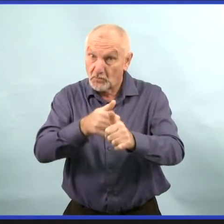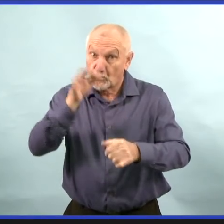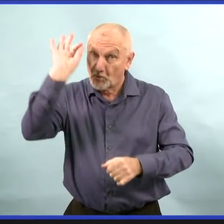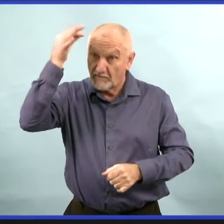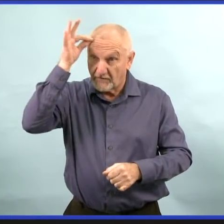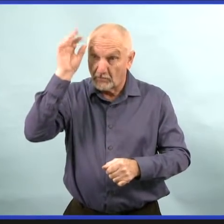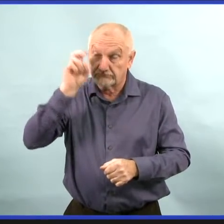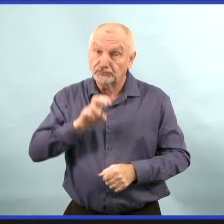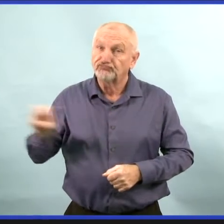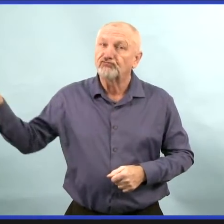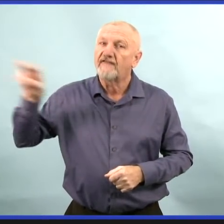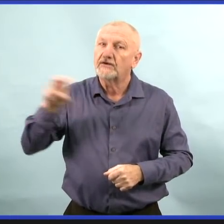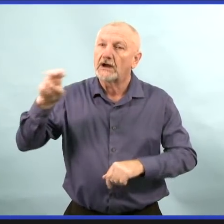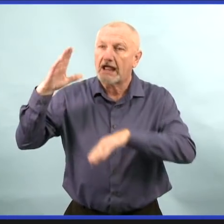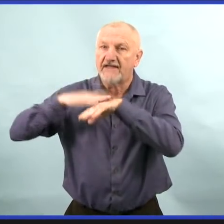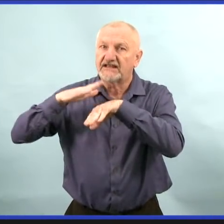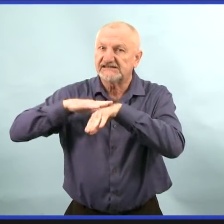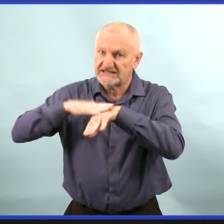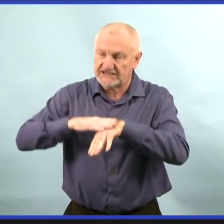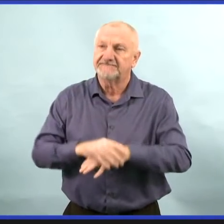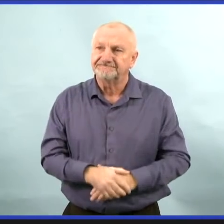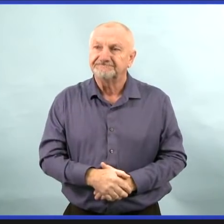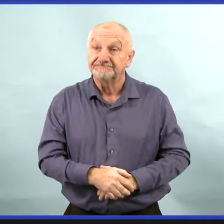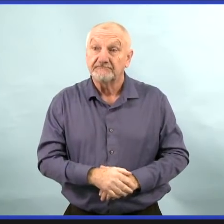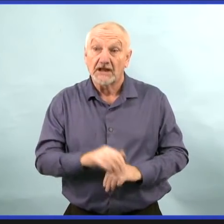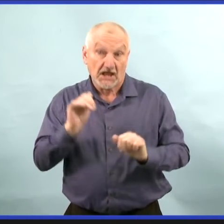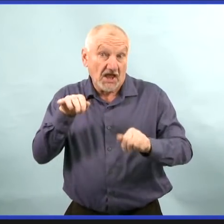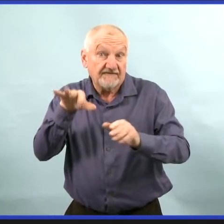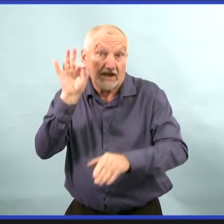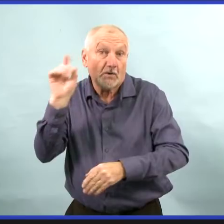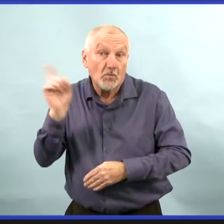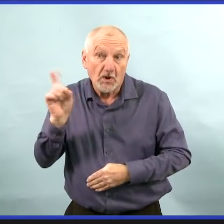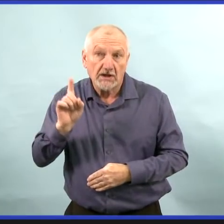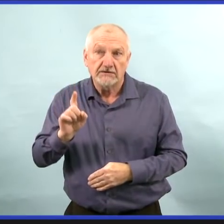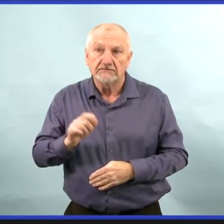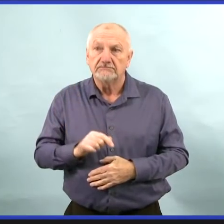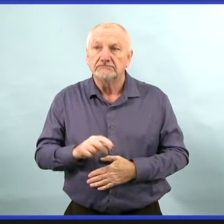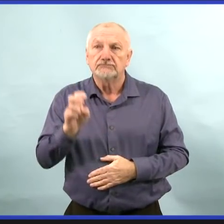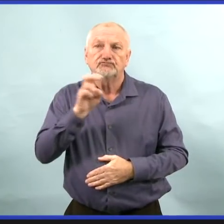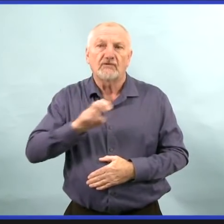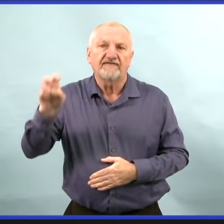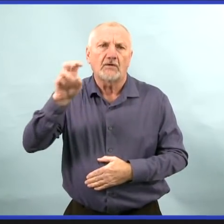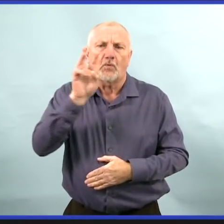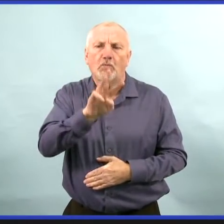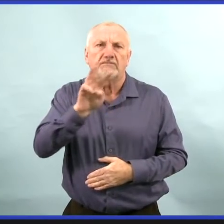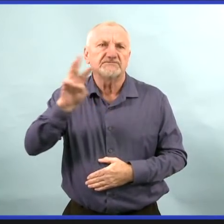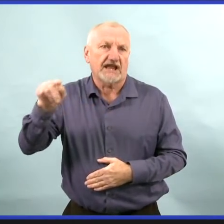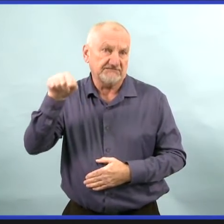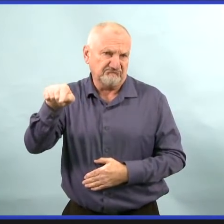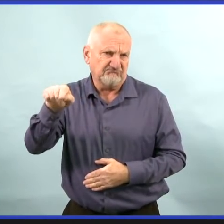on the federal website if a case of omicron variant is found here we will be announcing that